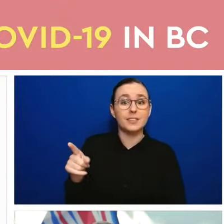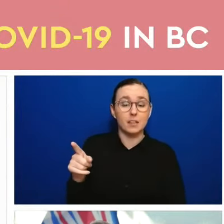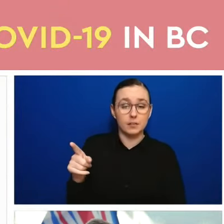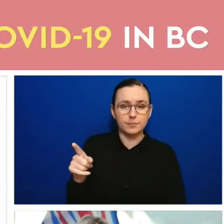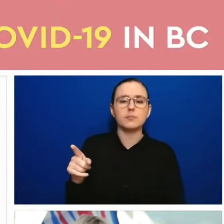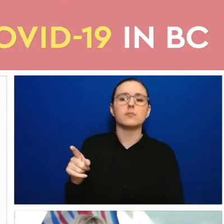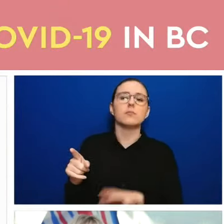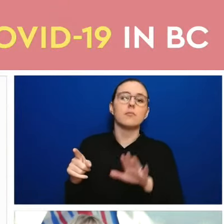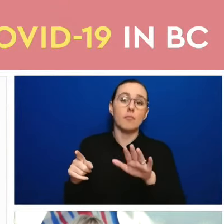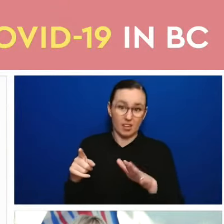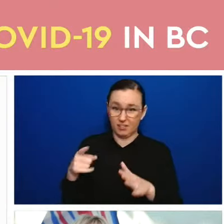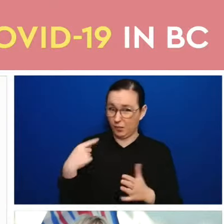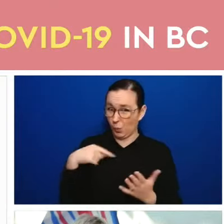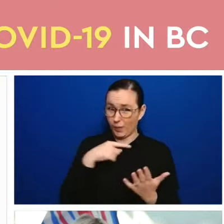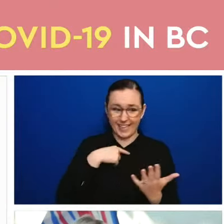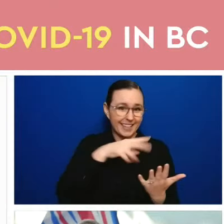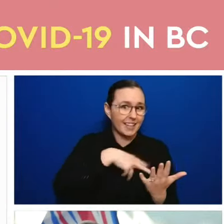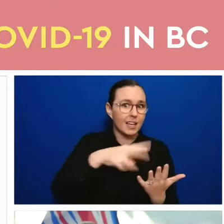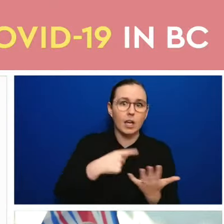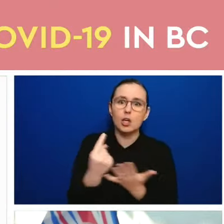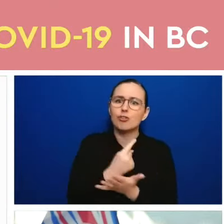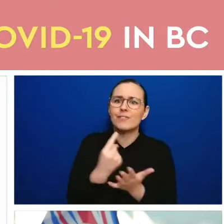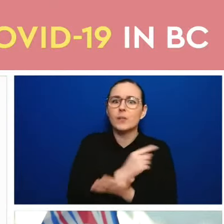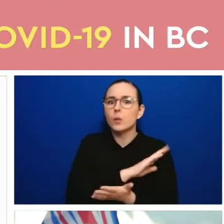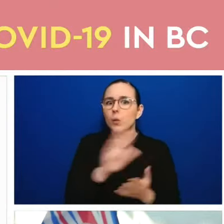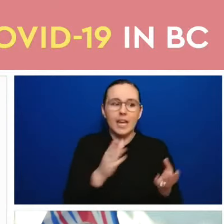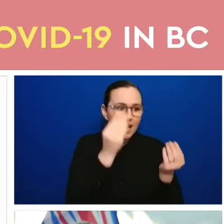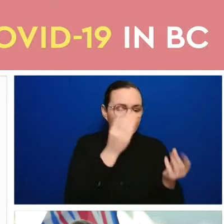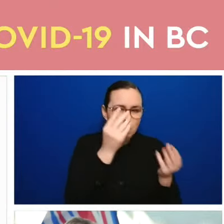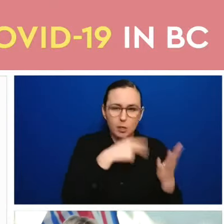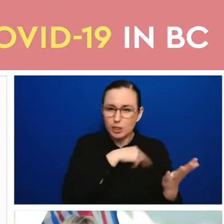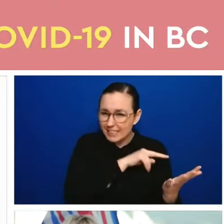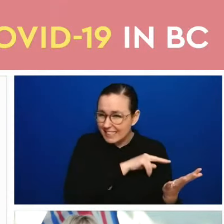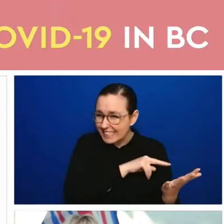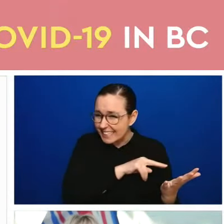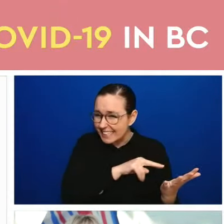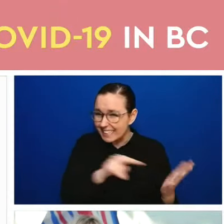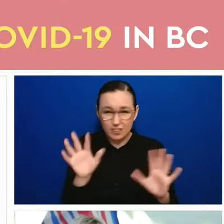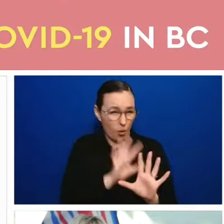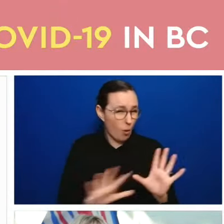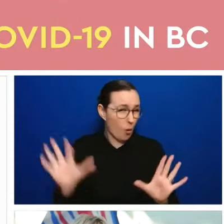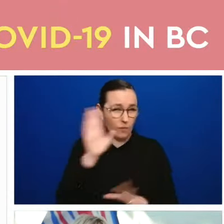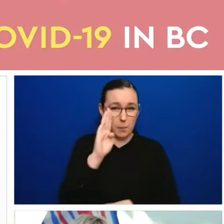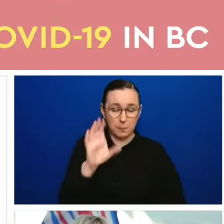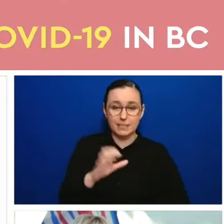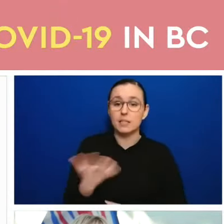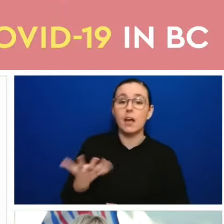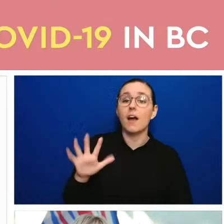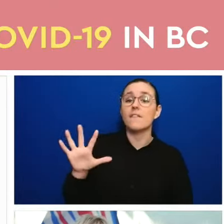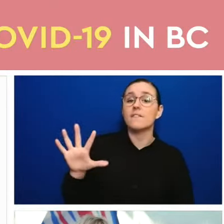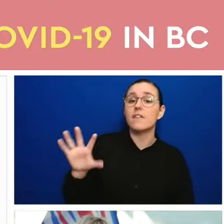So if we look at our hospital admissions, and this is done